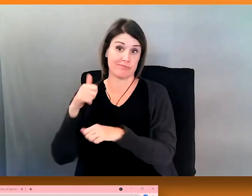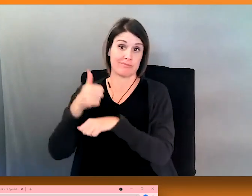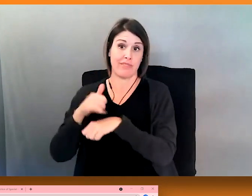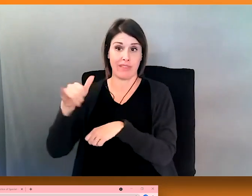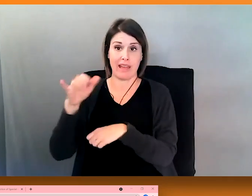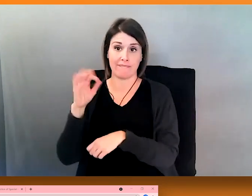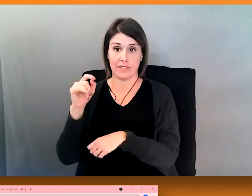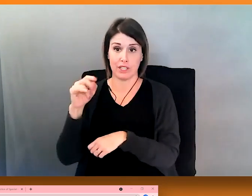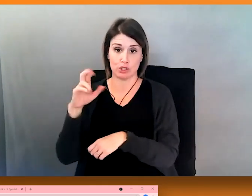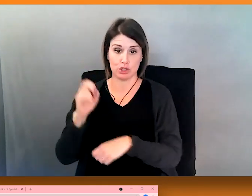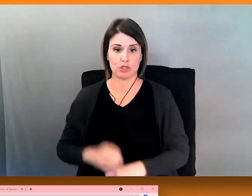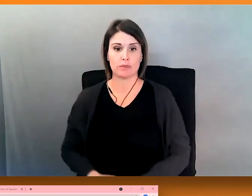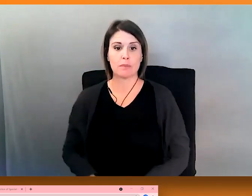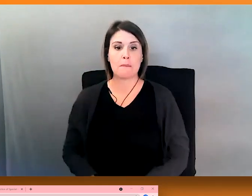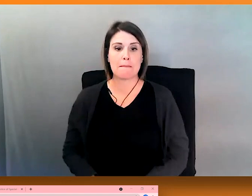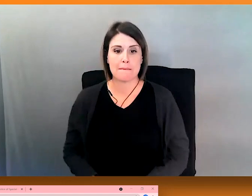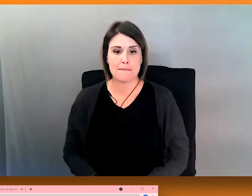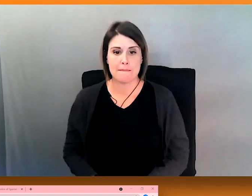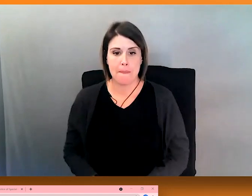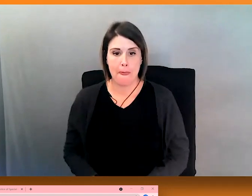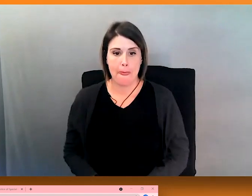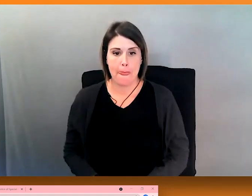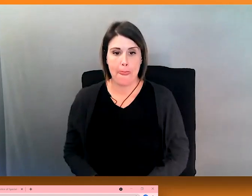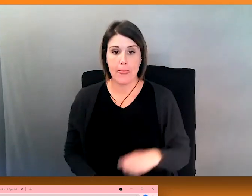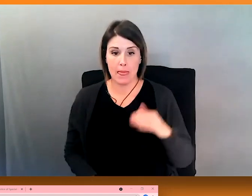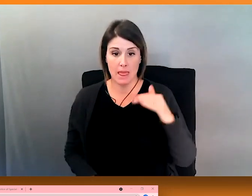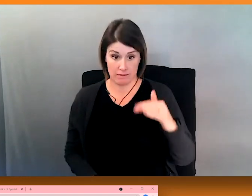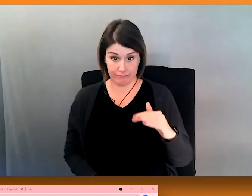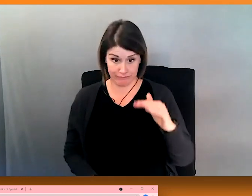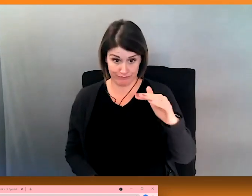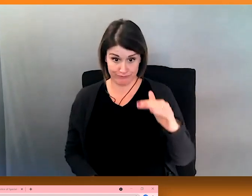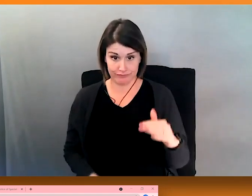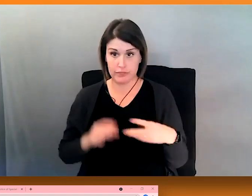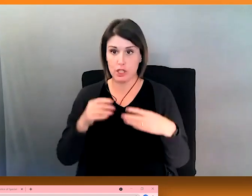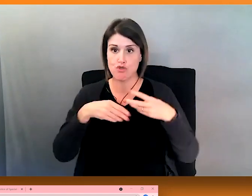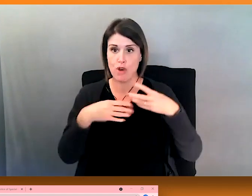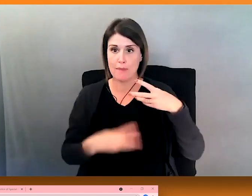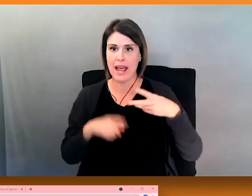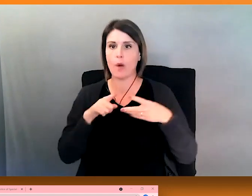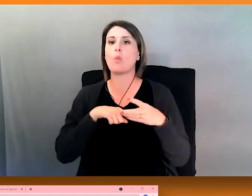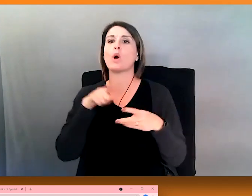And this drop-down is what you have added. So again, this is why you want to pick